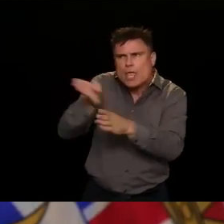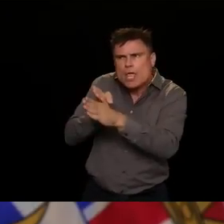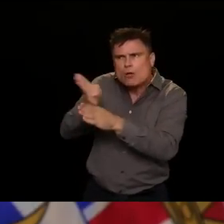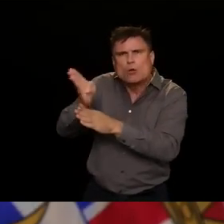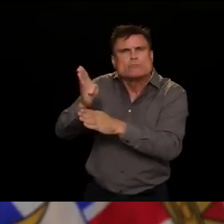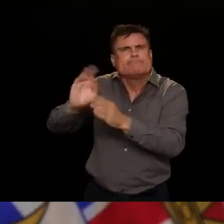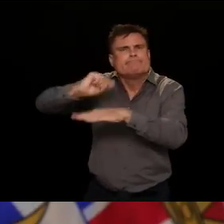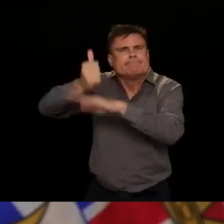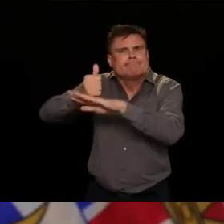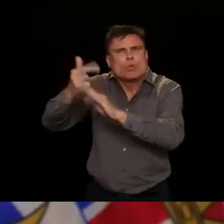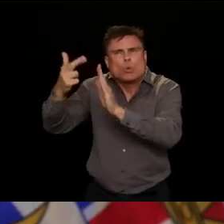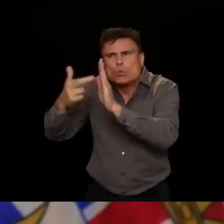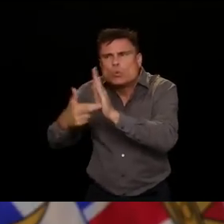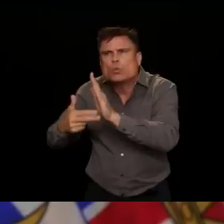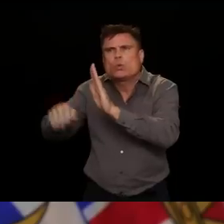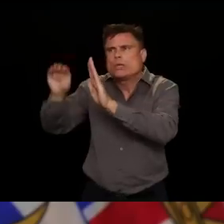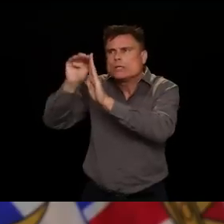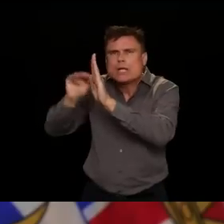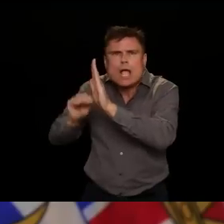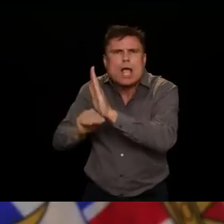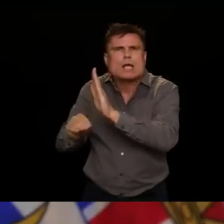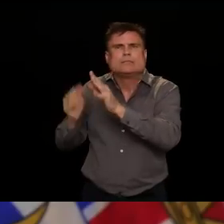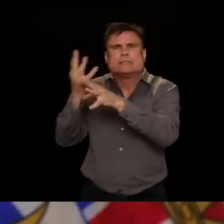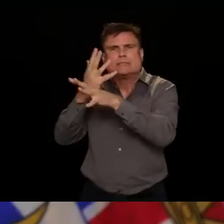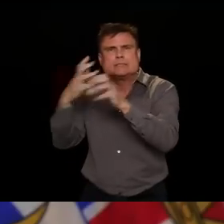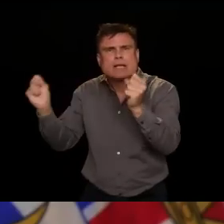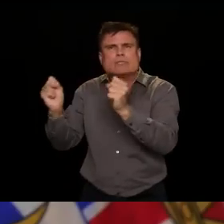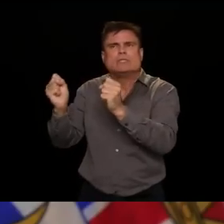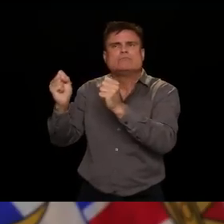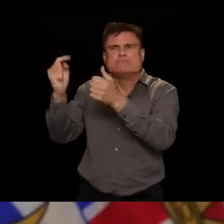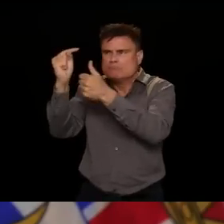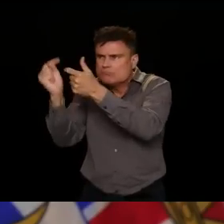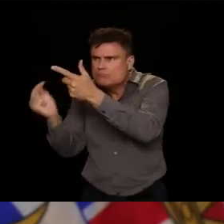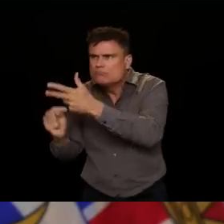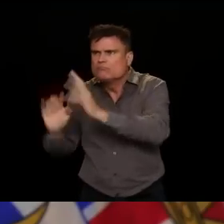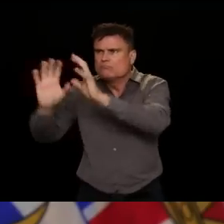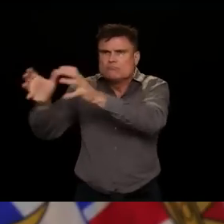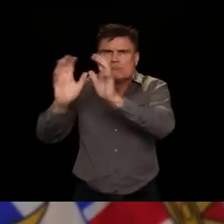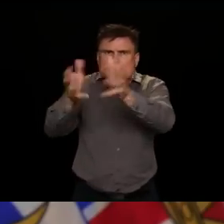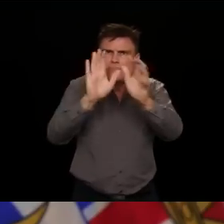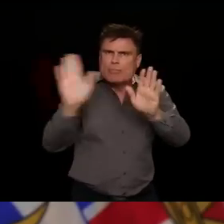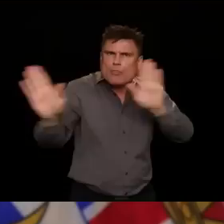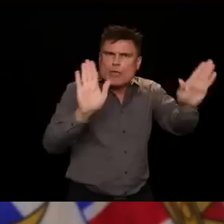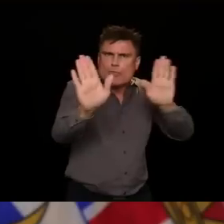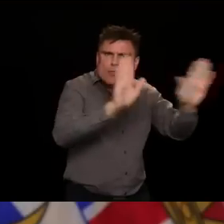of other parts of our economy, other parts of business, including travel, particularly people travelling within